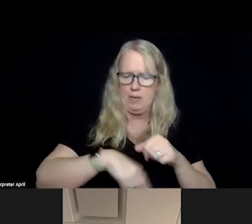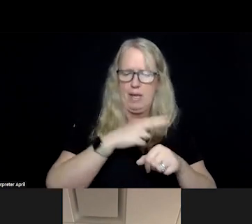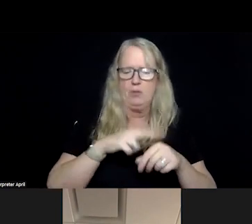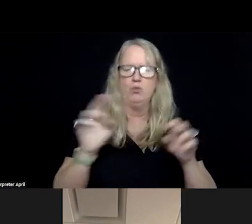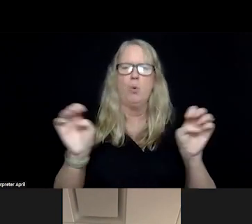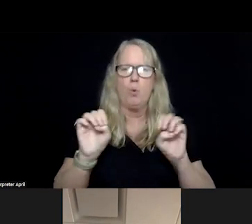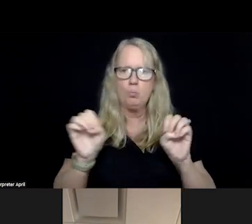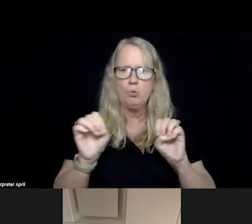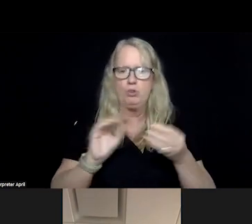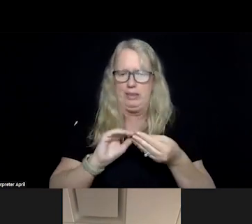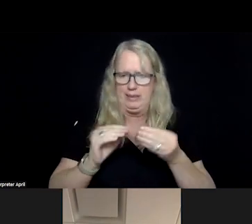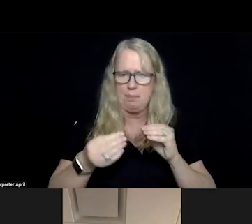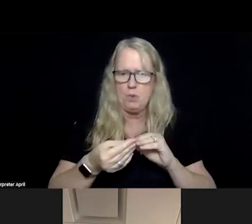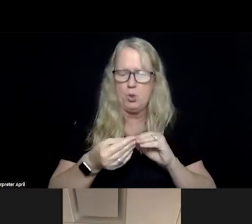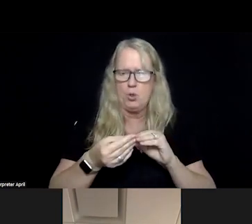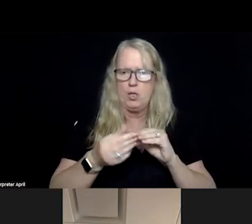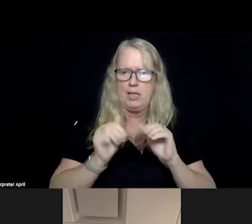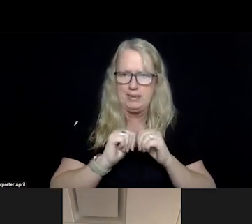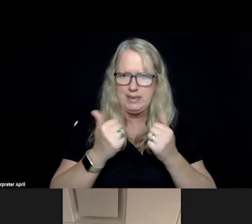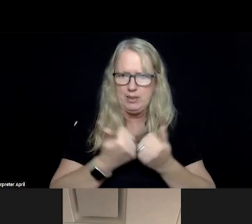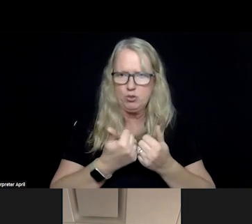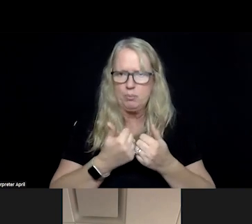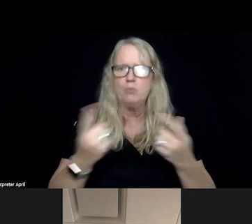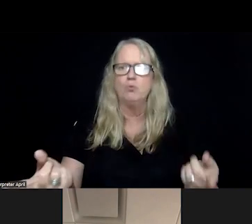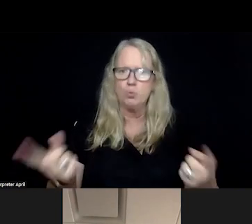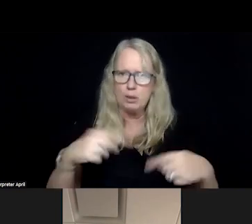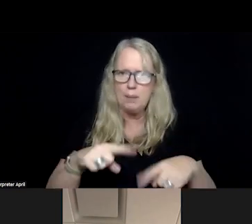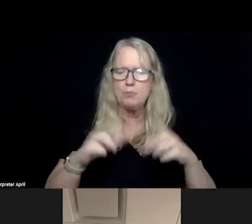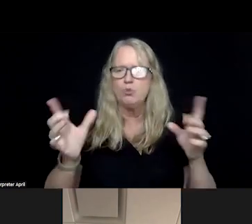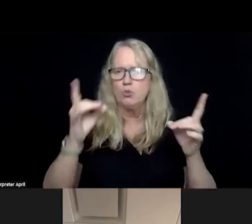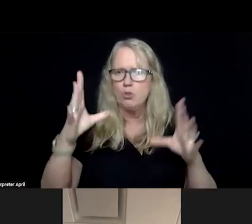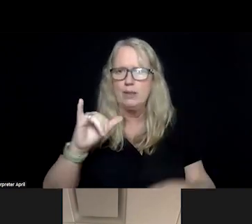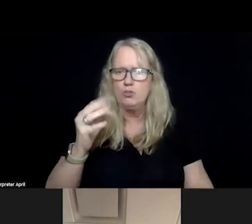ASSOCIATION AND TO COME TO THE CRISIS JAM TO SPEAK ABOUT THAT AT